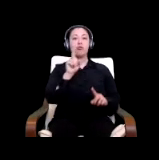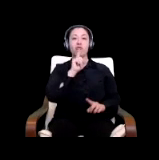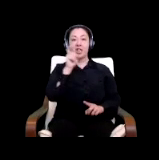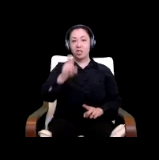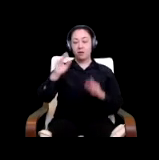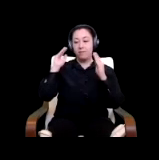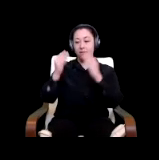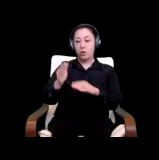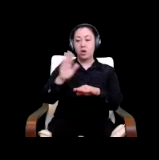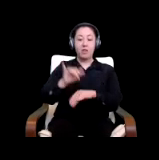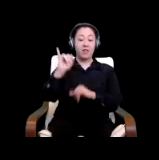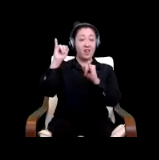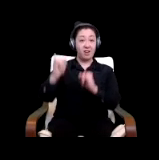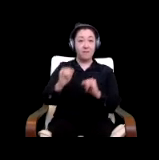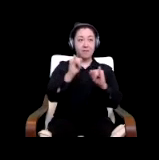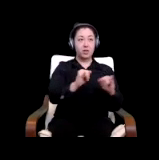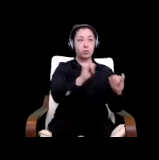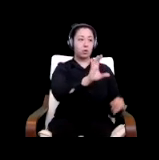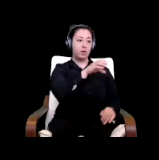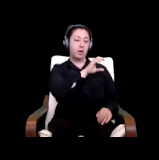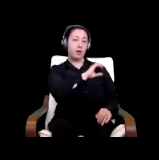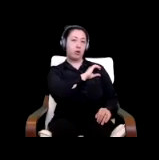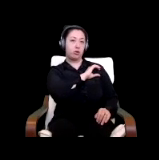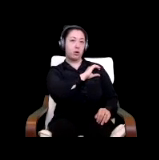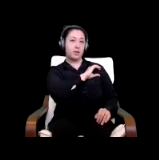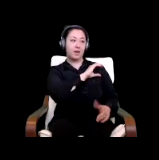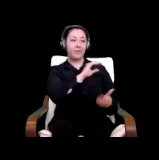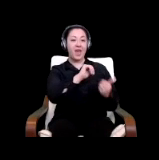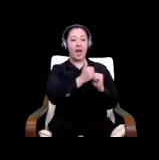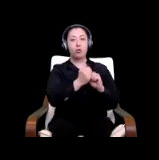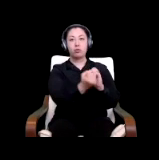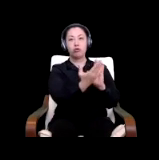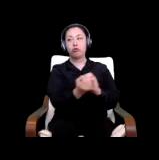are at the students present with and how we can address those specific needs.